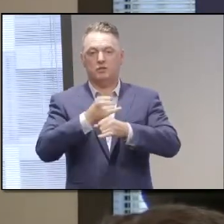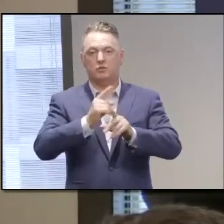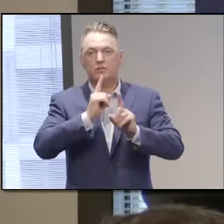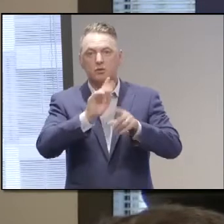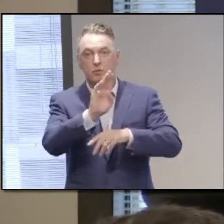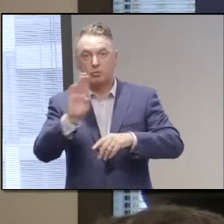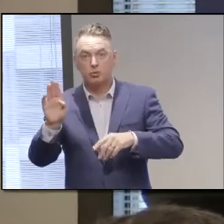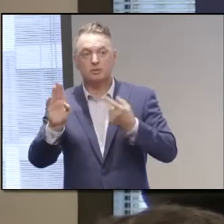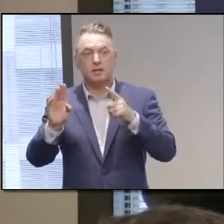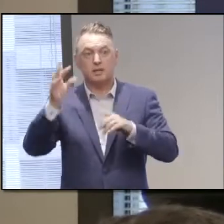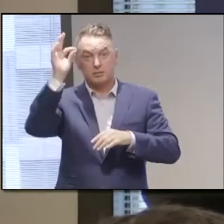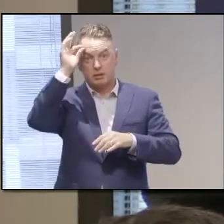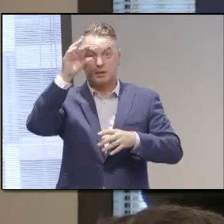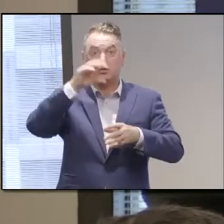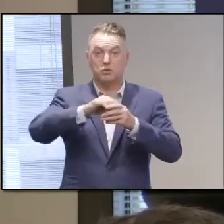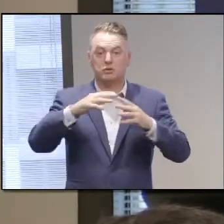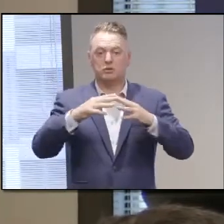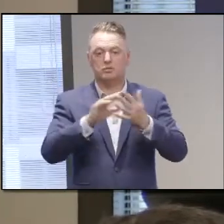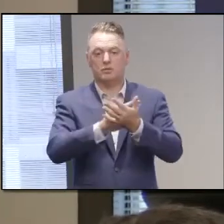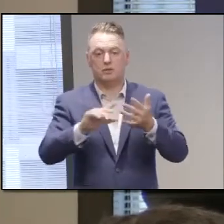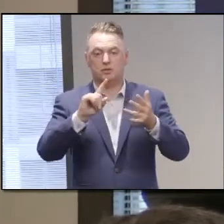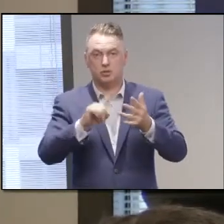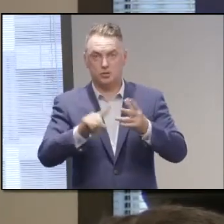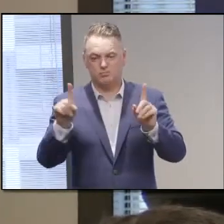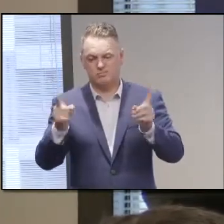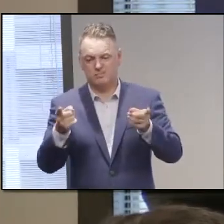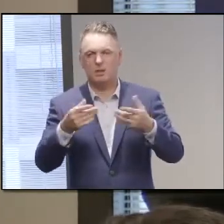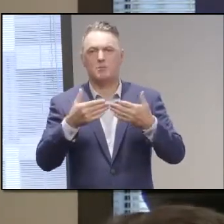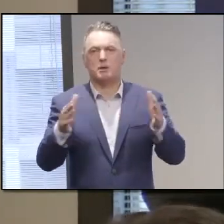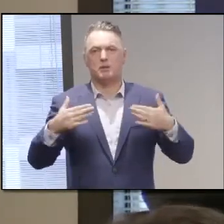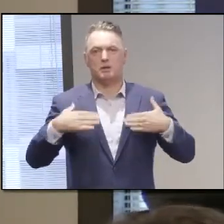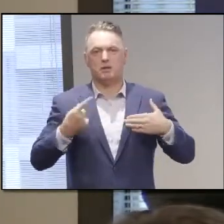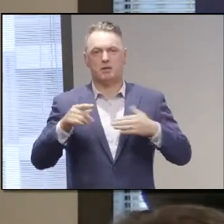committees including the World Health Organisation Public Health and Environment, the Network for